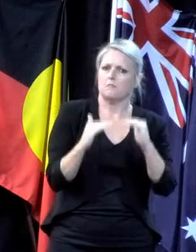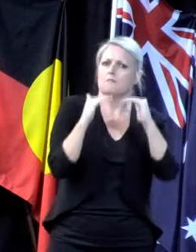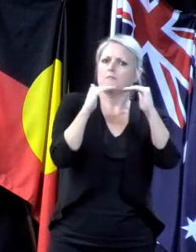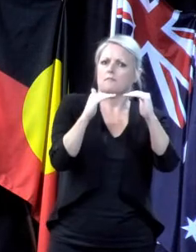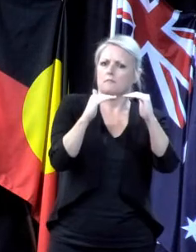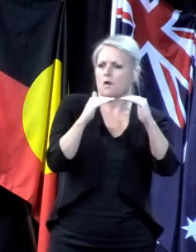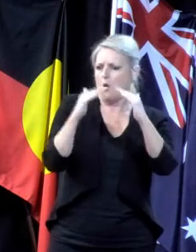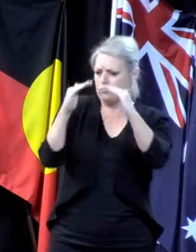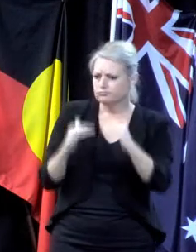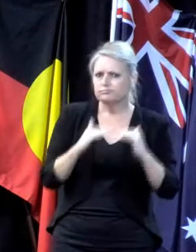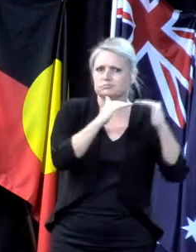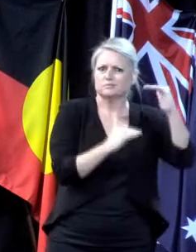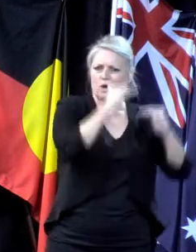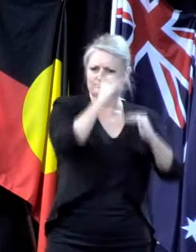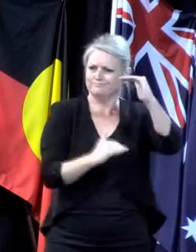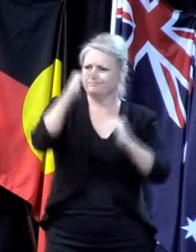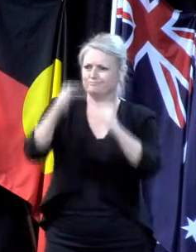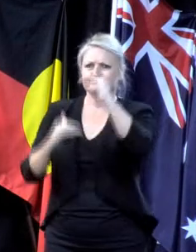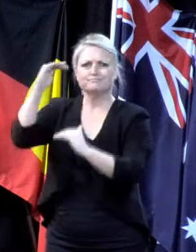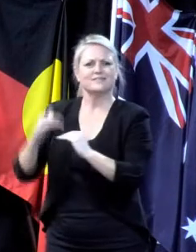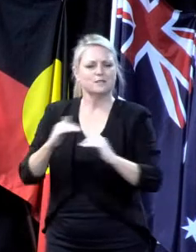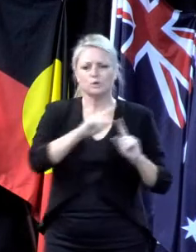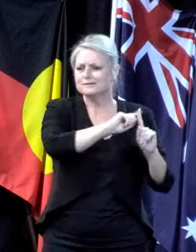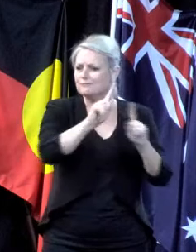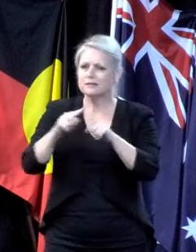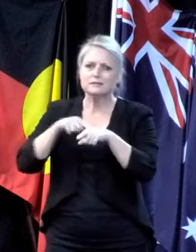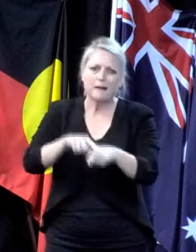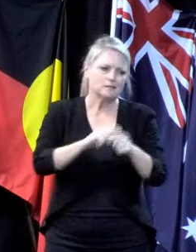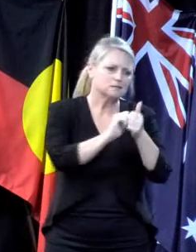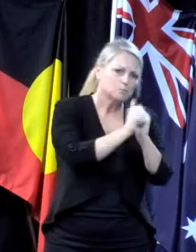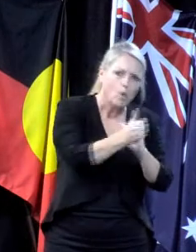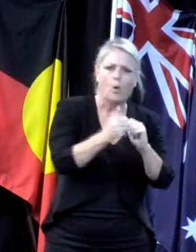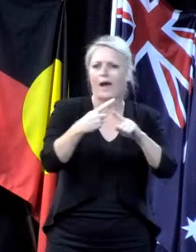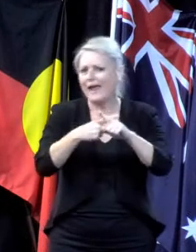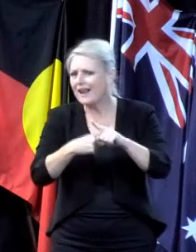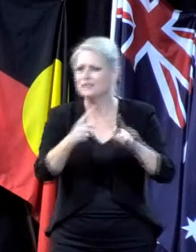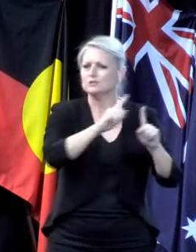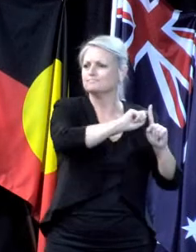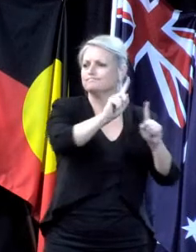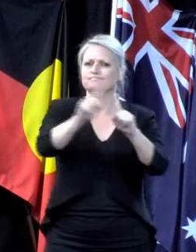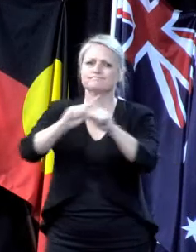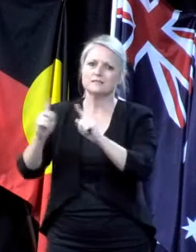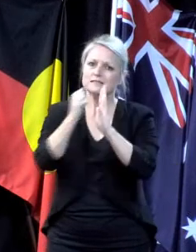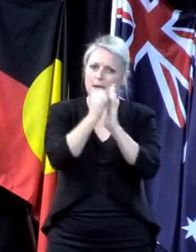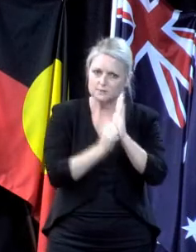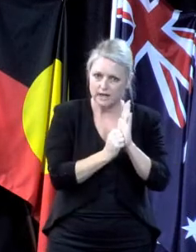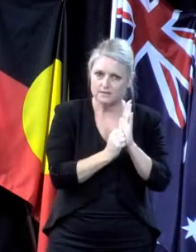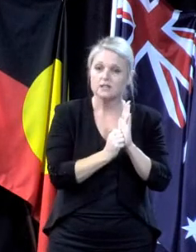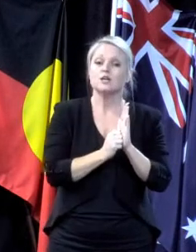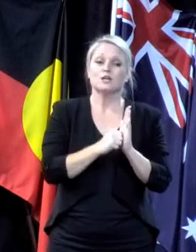than what they need sitting in an English class, for example. And so we have to take that information and that data from seven teachers